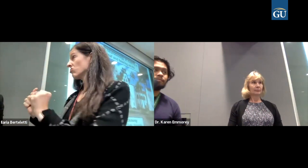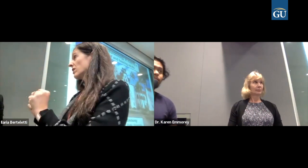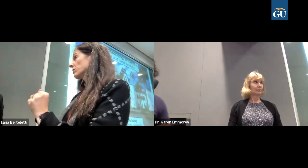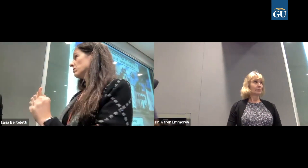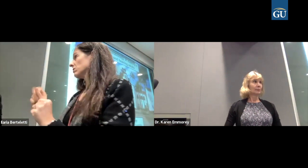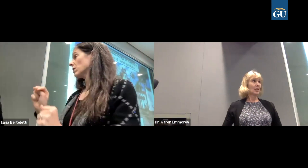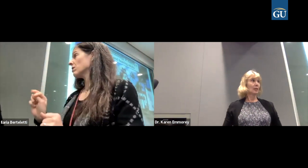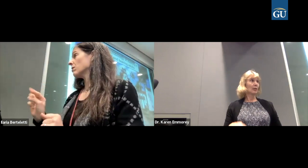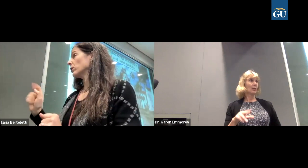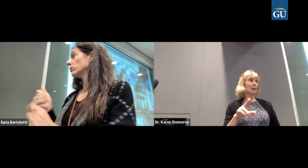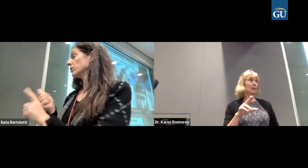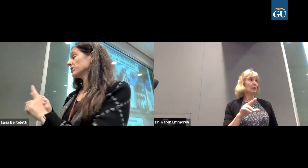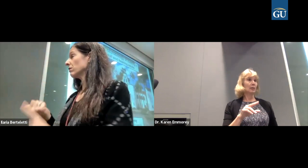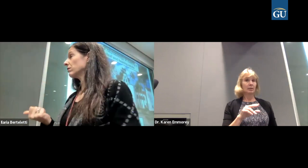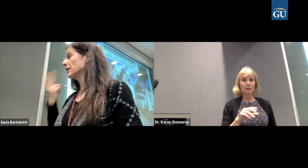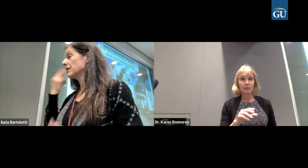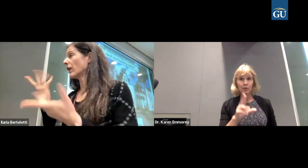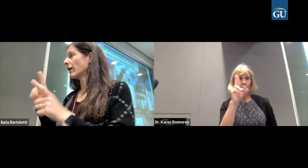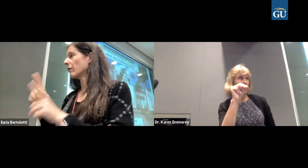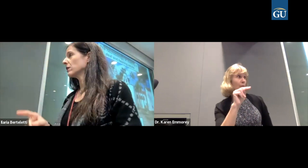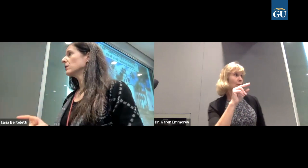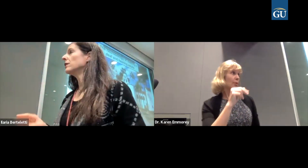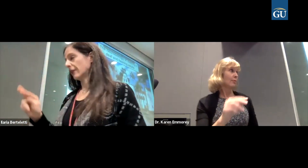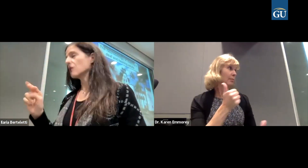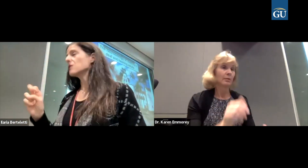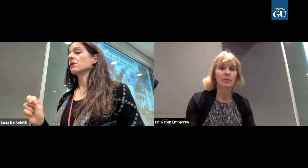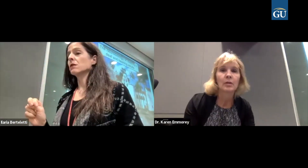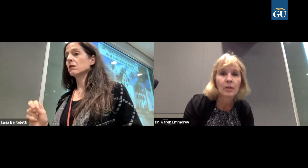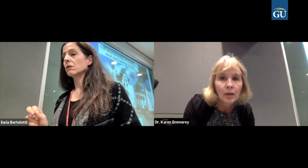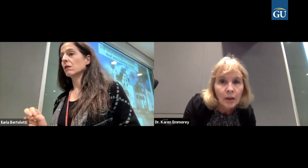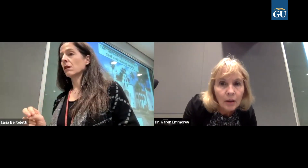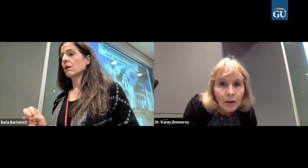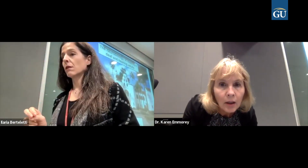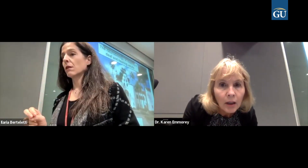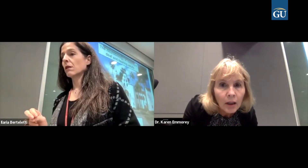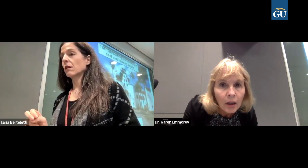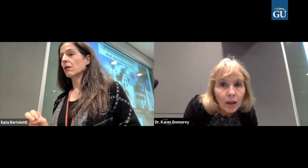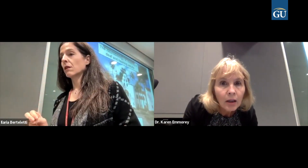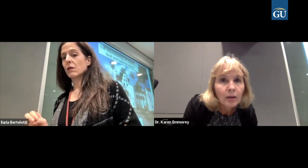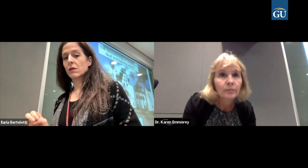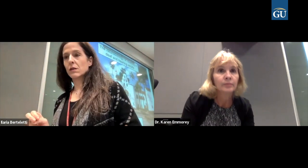It was trying to testing testing.